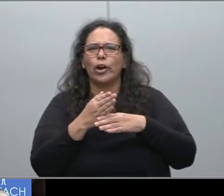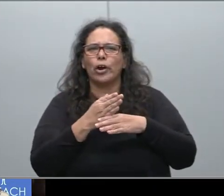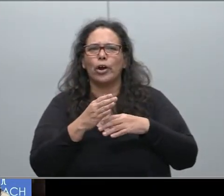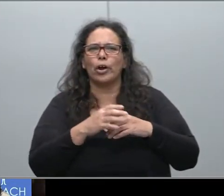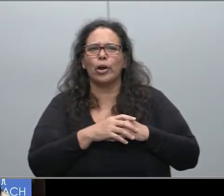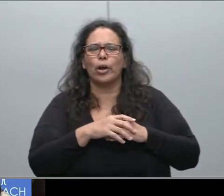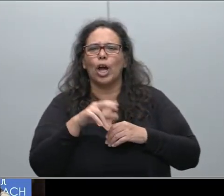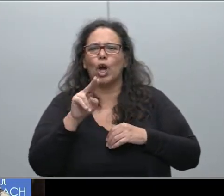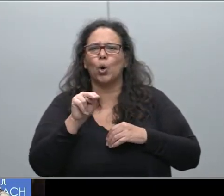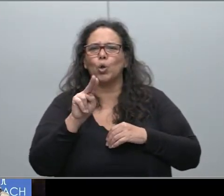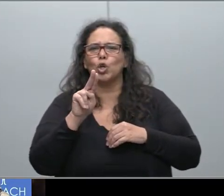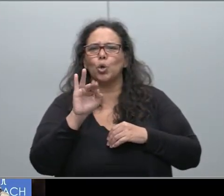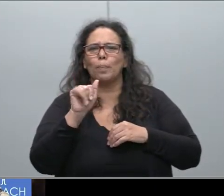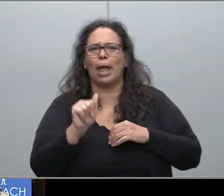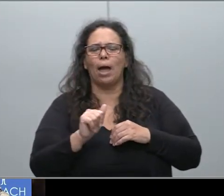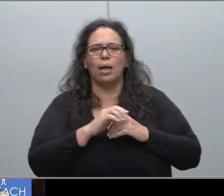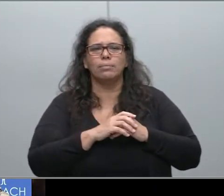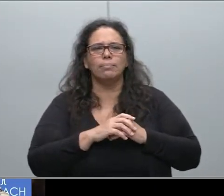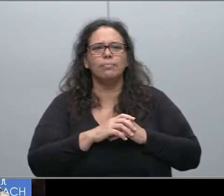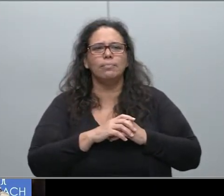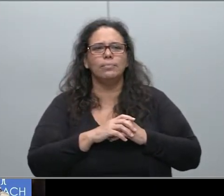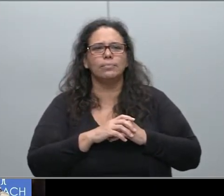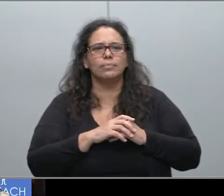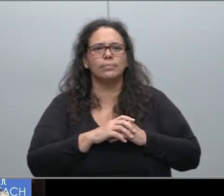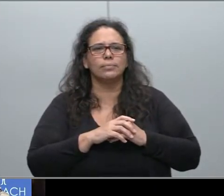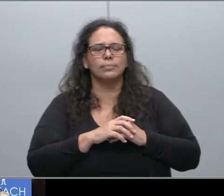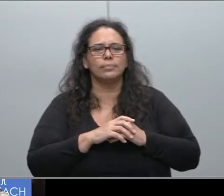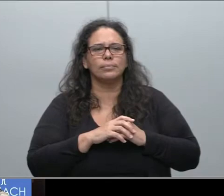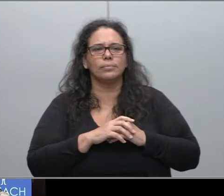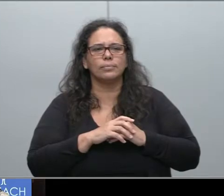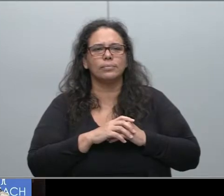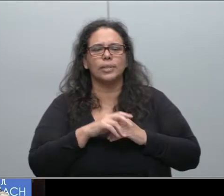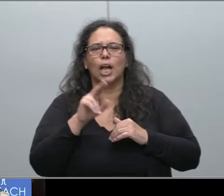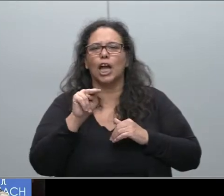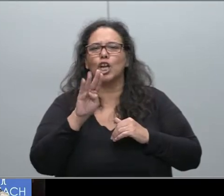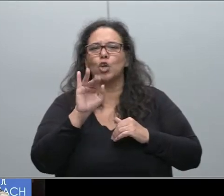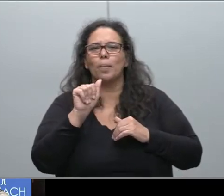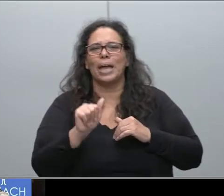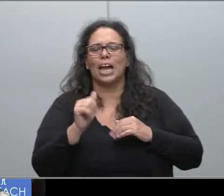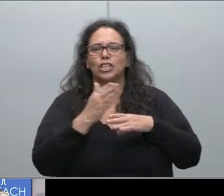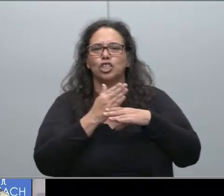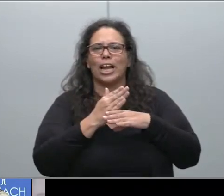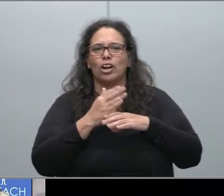So I thank you for this time, and have a good night you guys. We appreciate you.